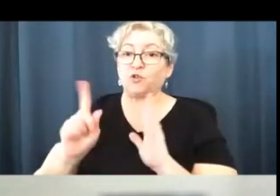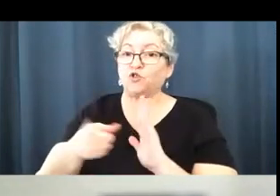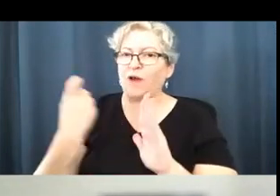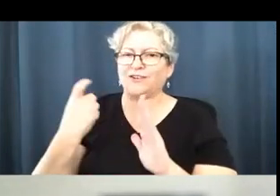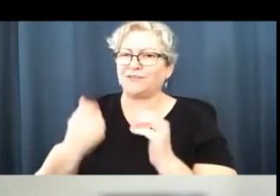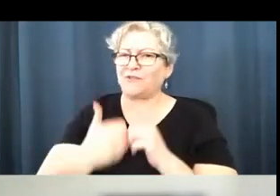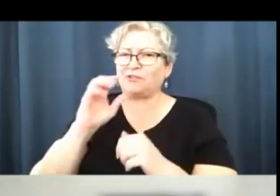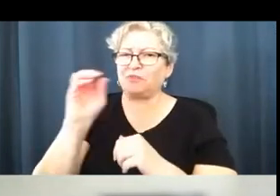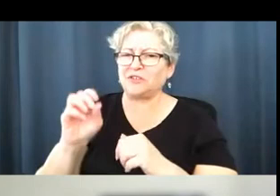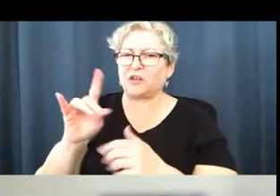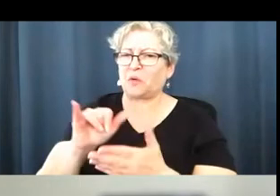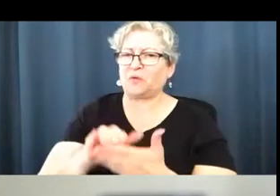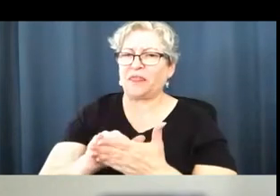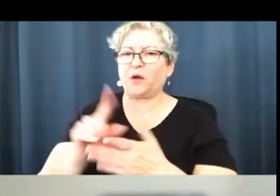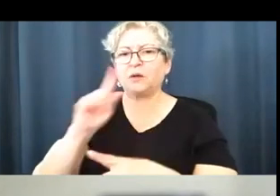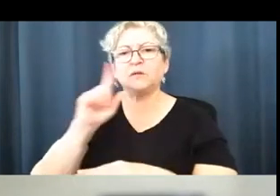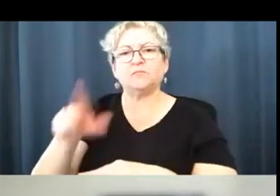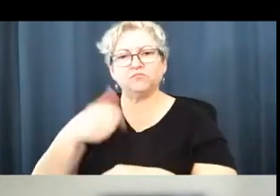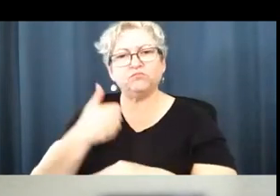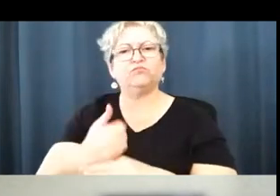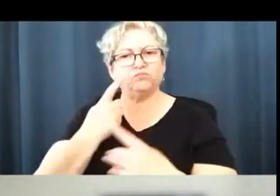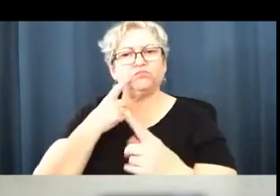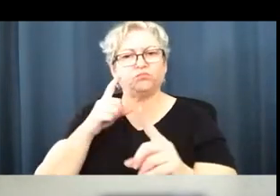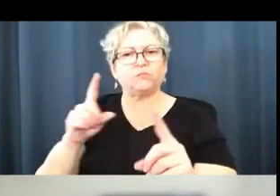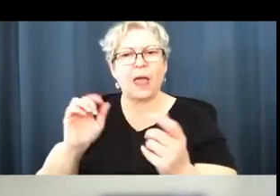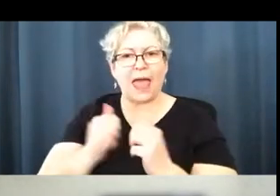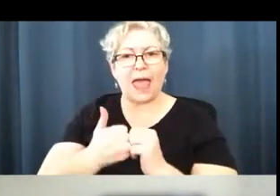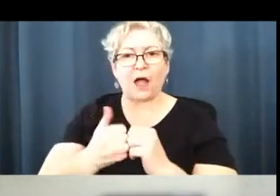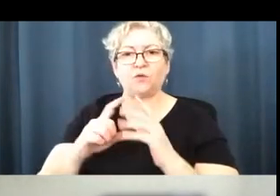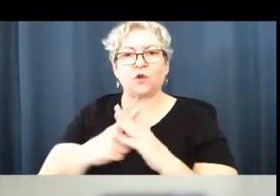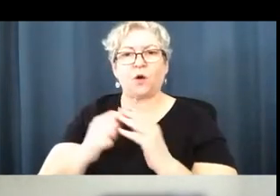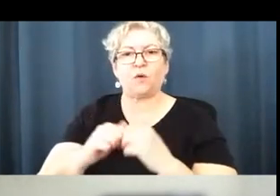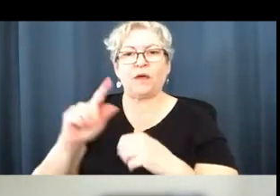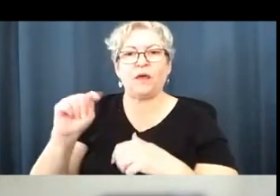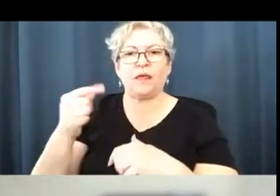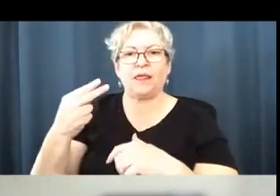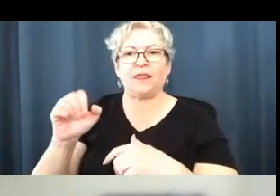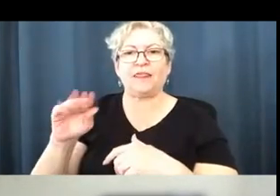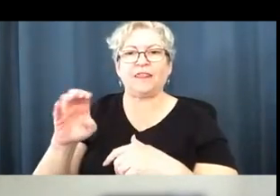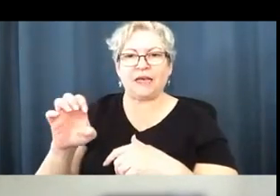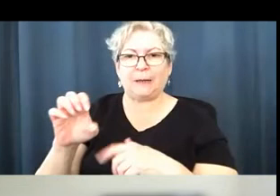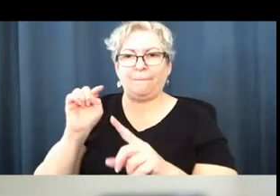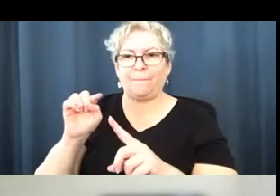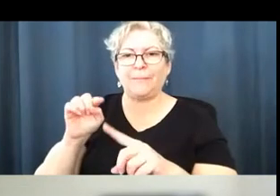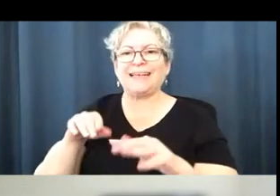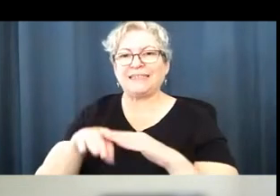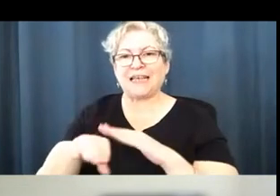you can set yourself up for success by starting with a theme that is accessible from the start.